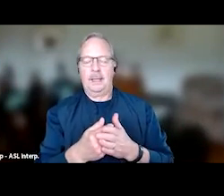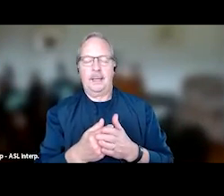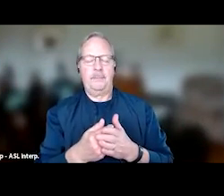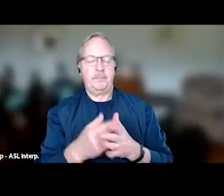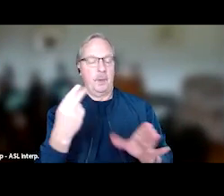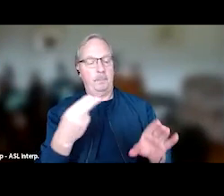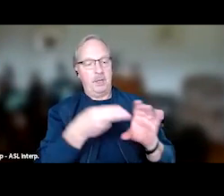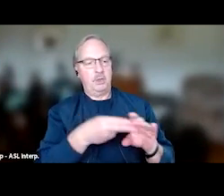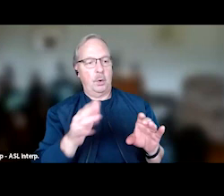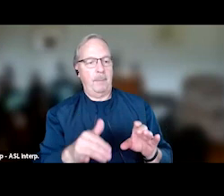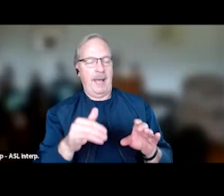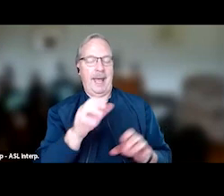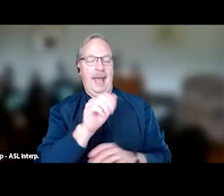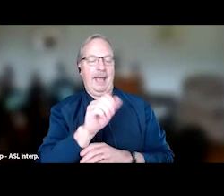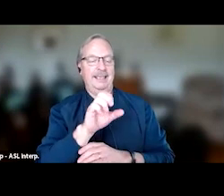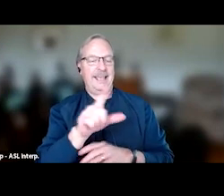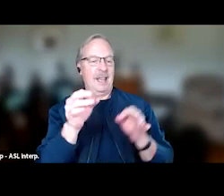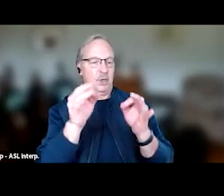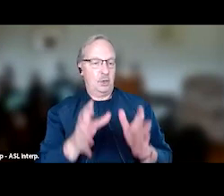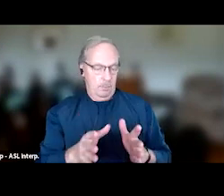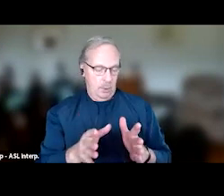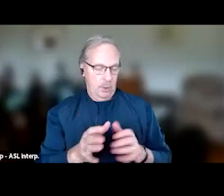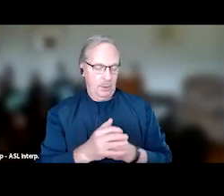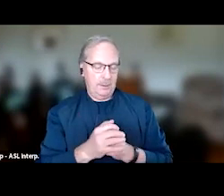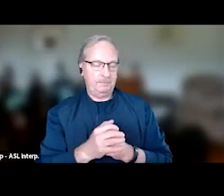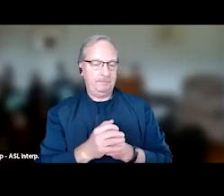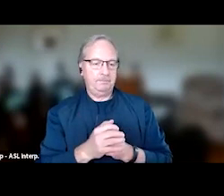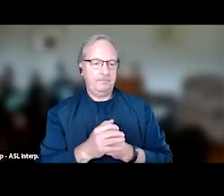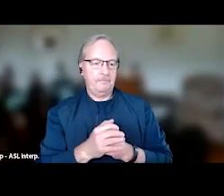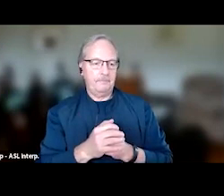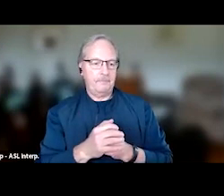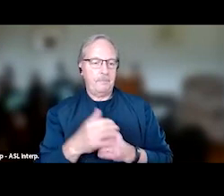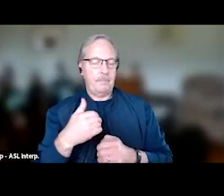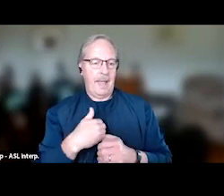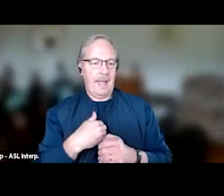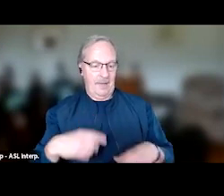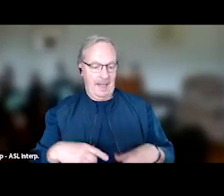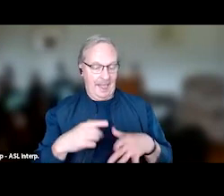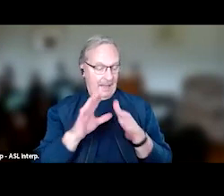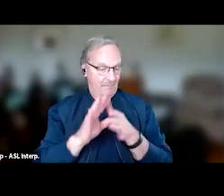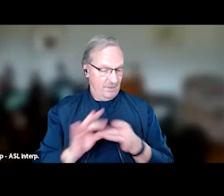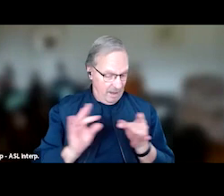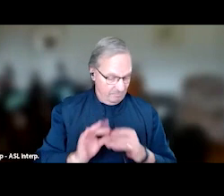by American Sign Language Interpretation. We also have live captioning set up.